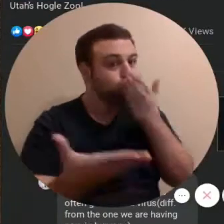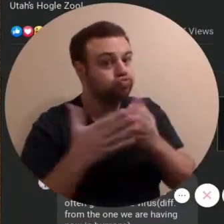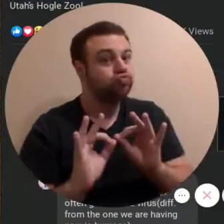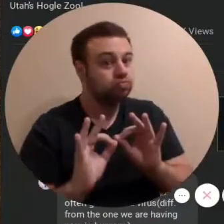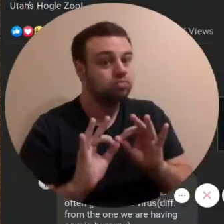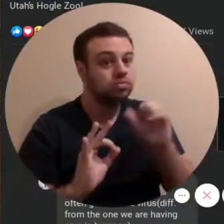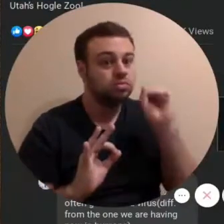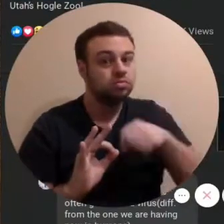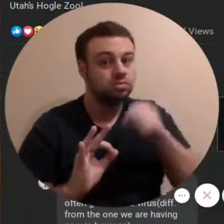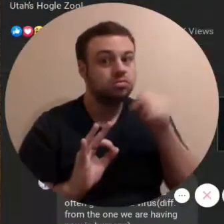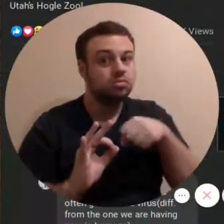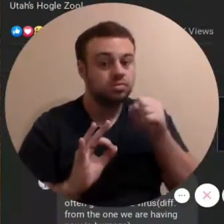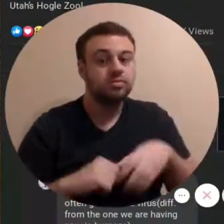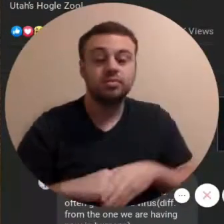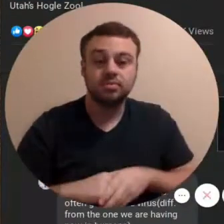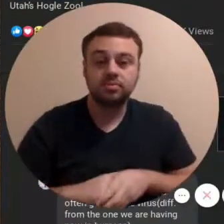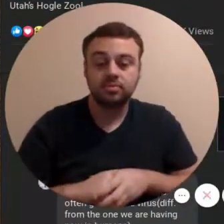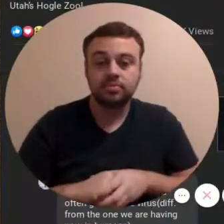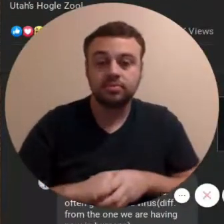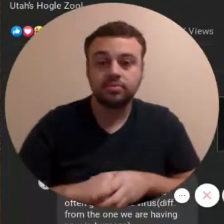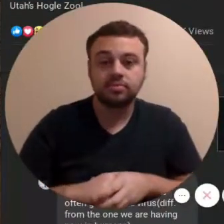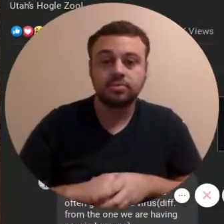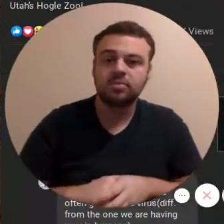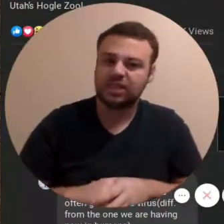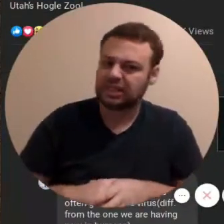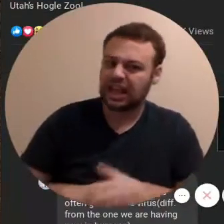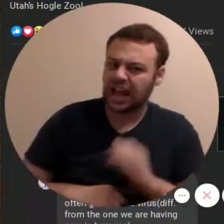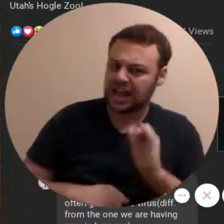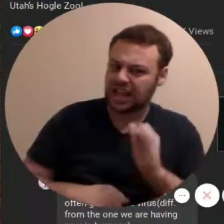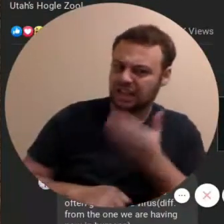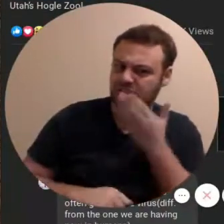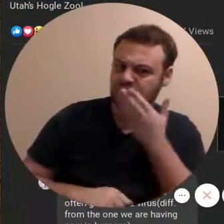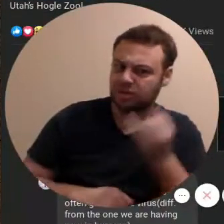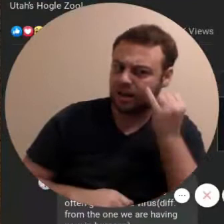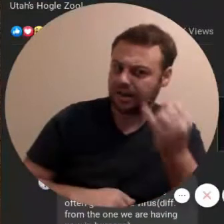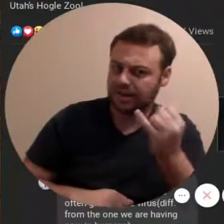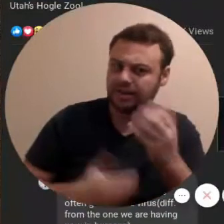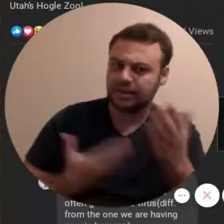Brad: Oh that's a great tip. So easy to remember- three car lengths away.